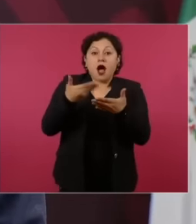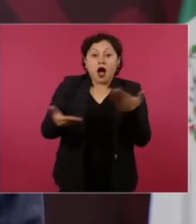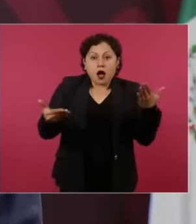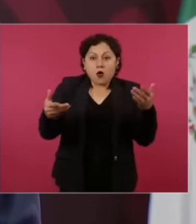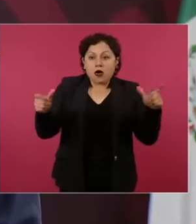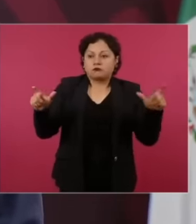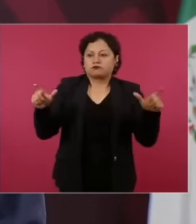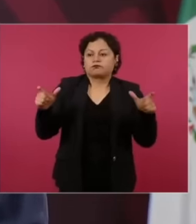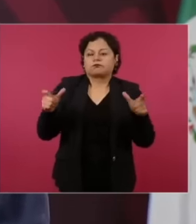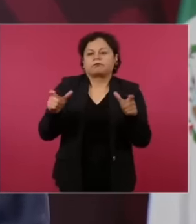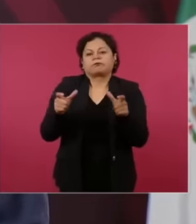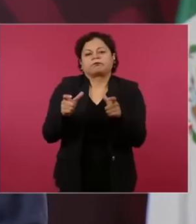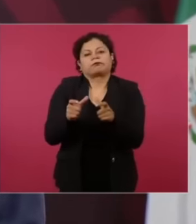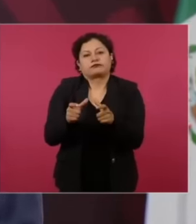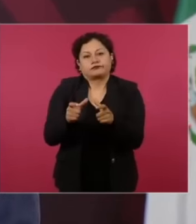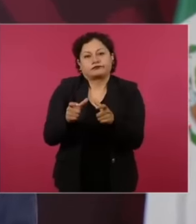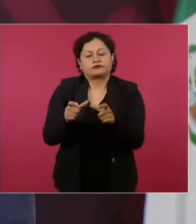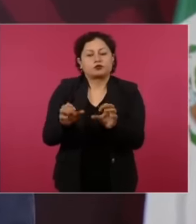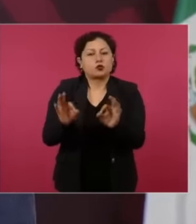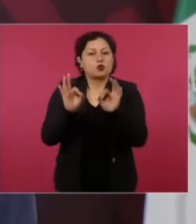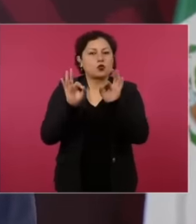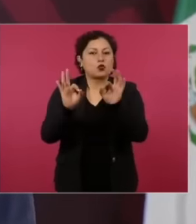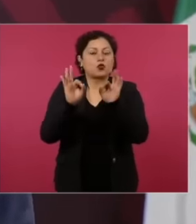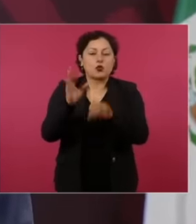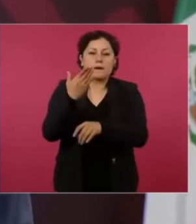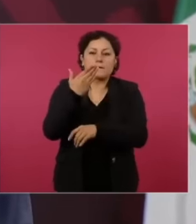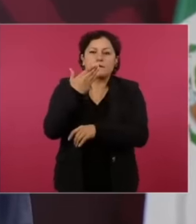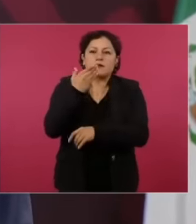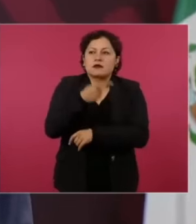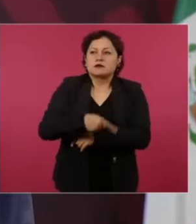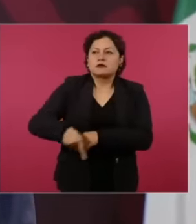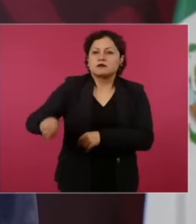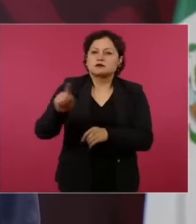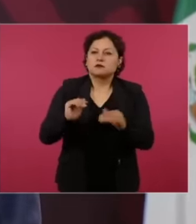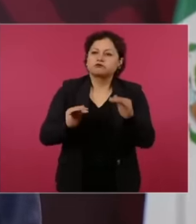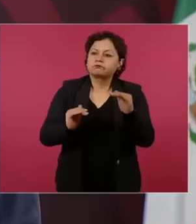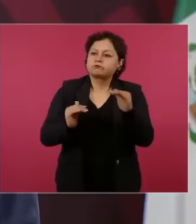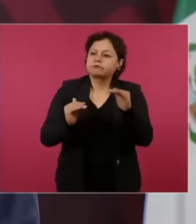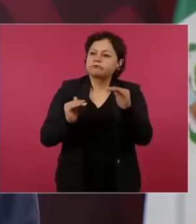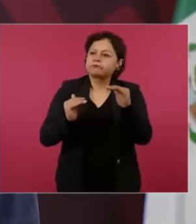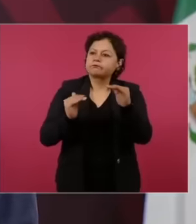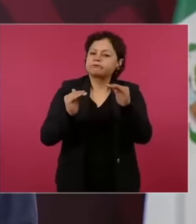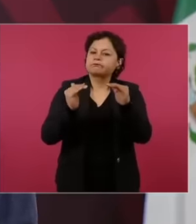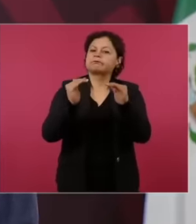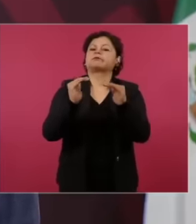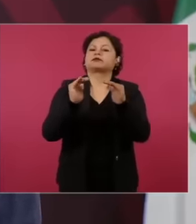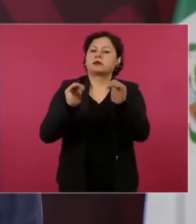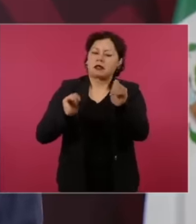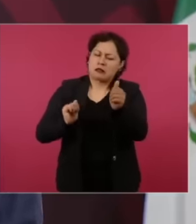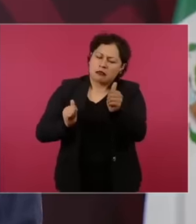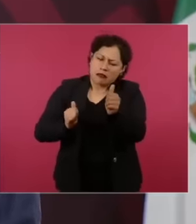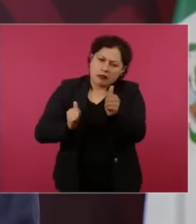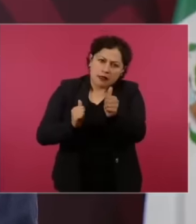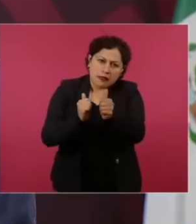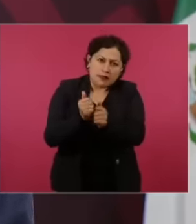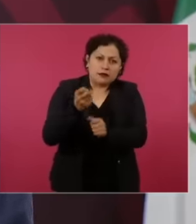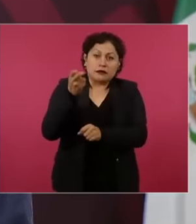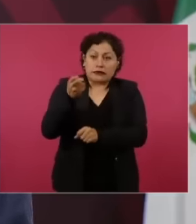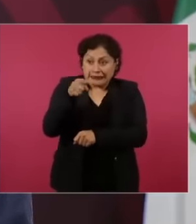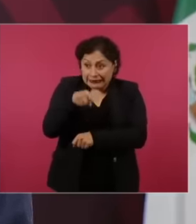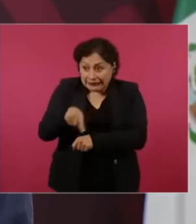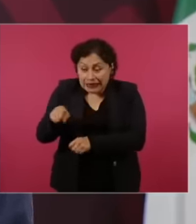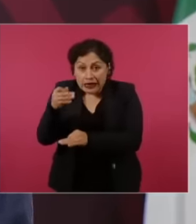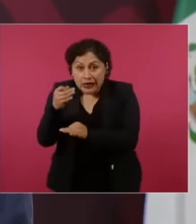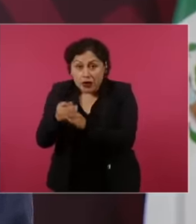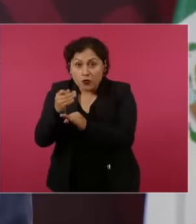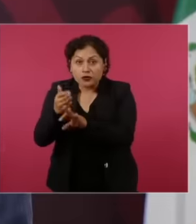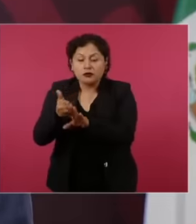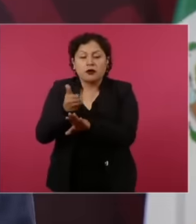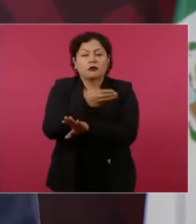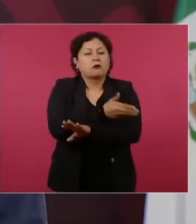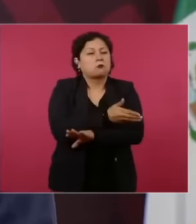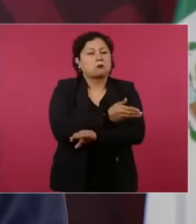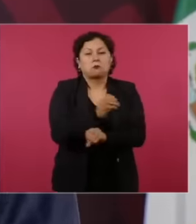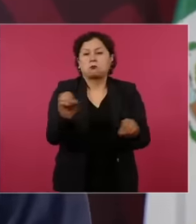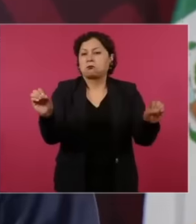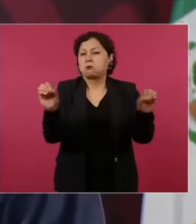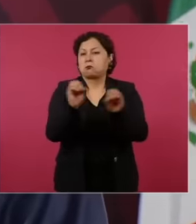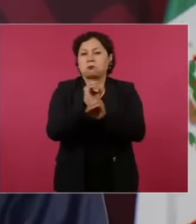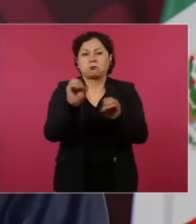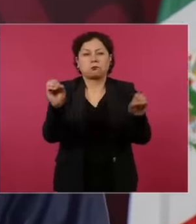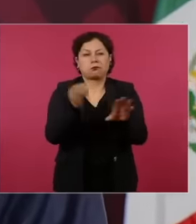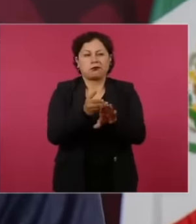seen in decades and we have managed to reduce the inequality that was monstrous, the